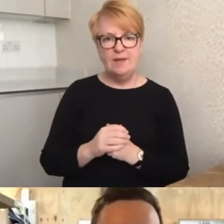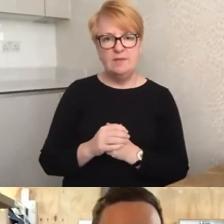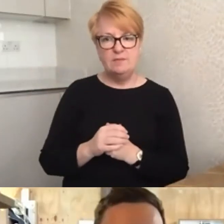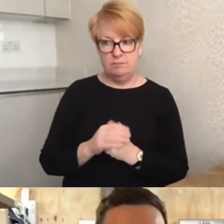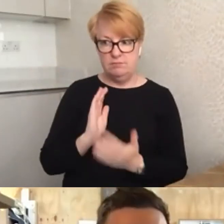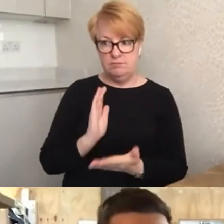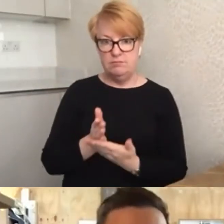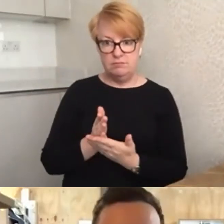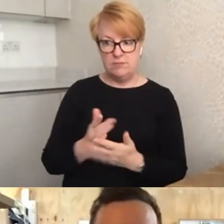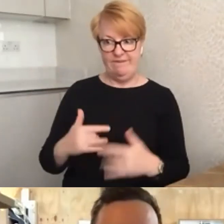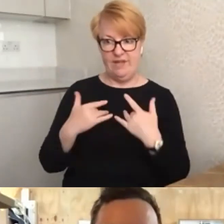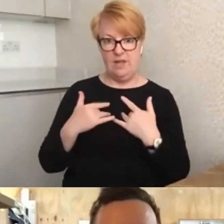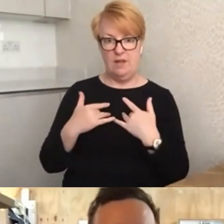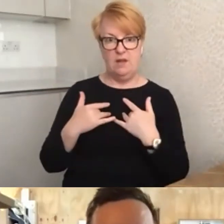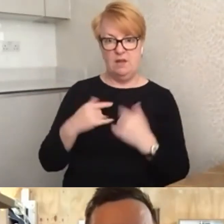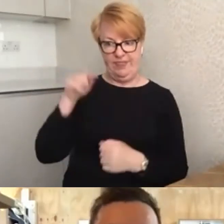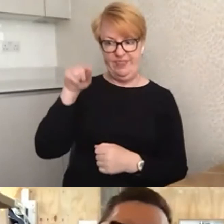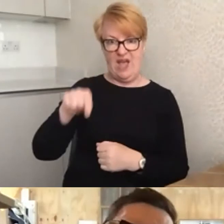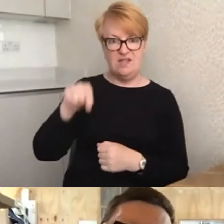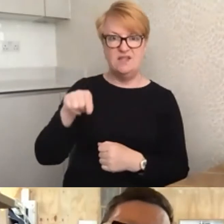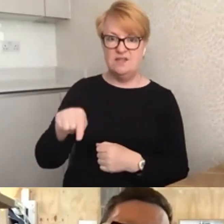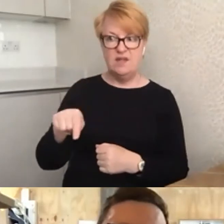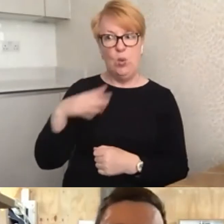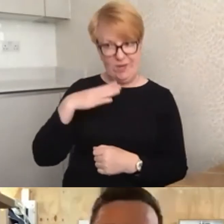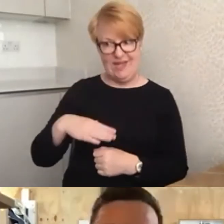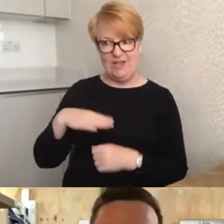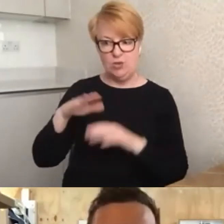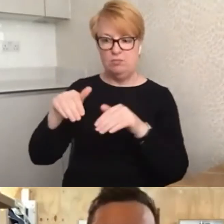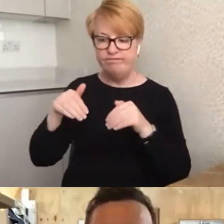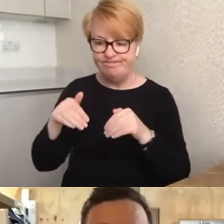I think that that's what, that's what we need to be doing is we need to thinking,